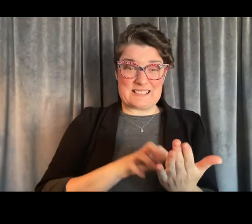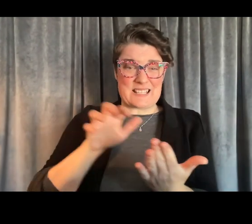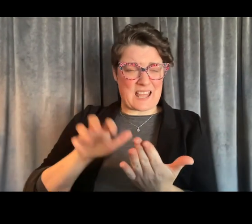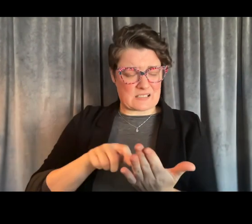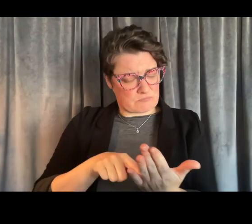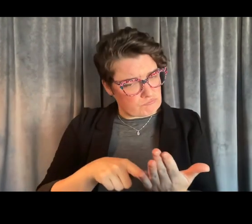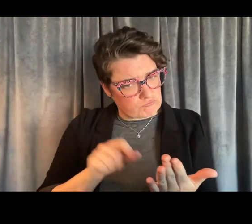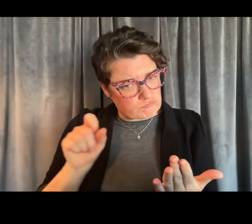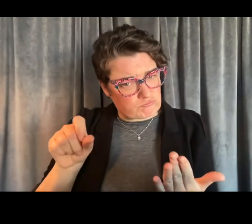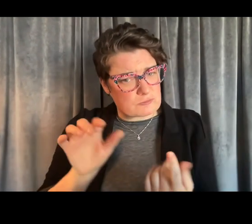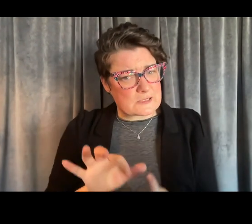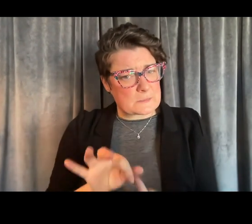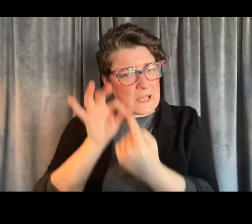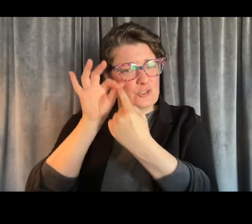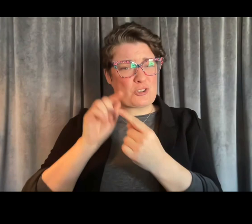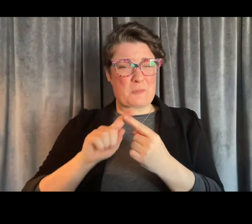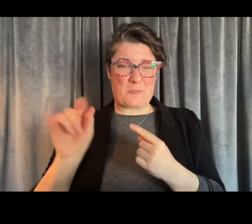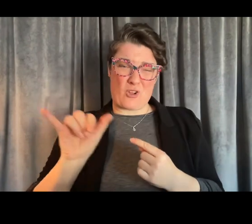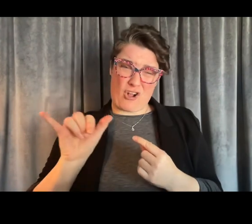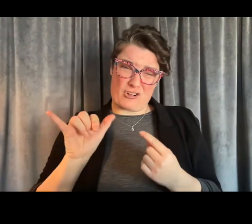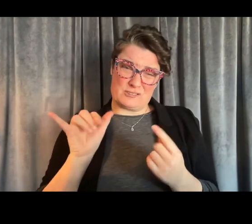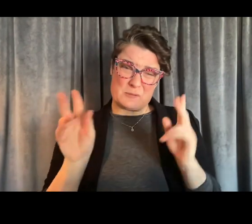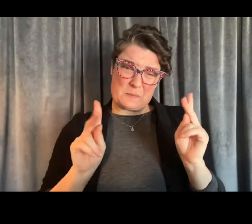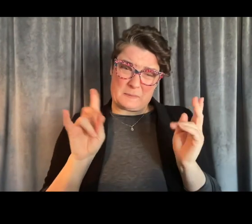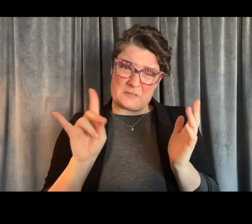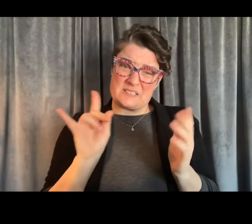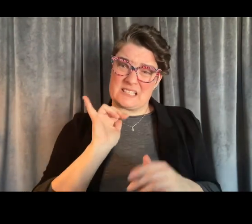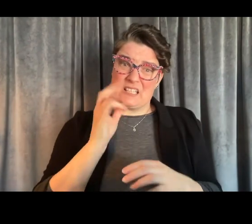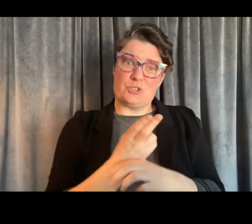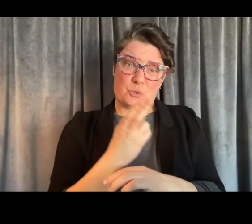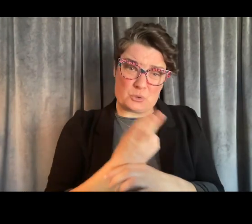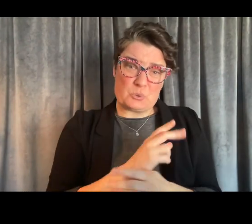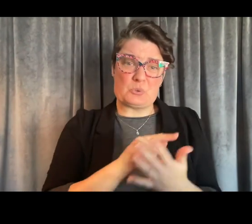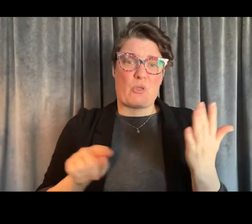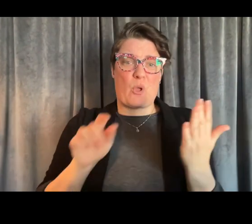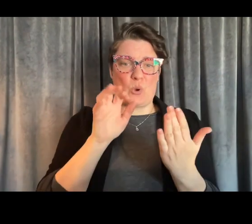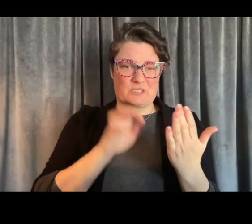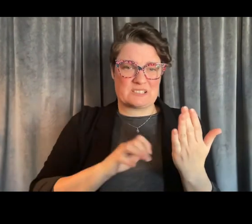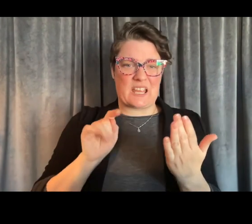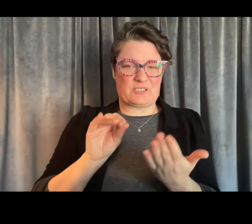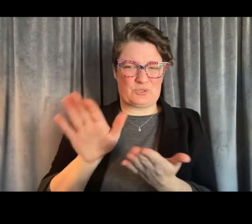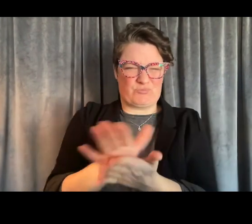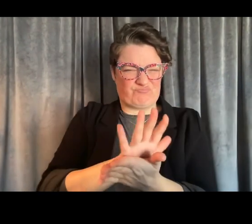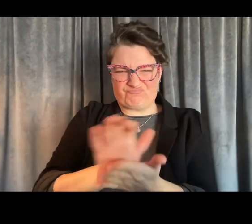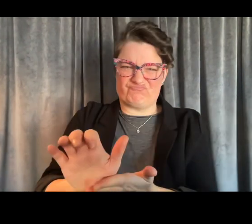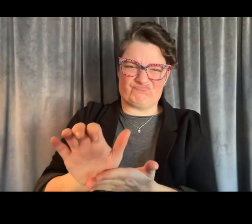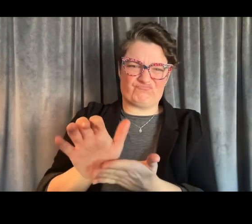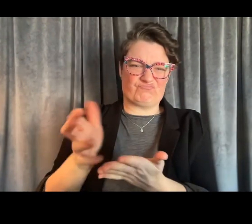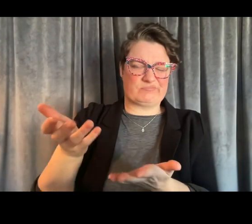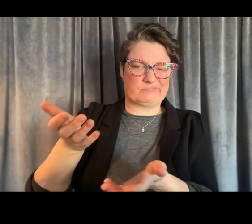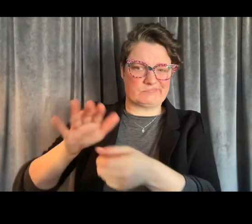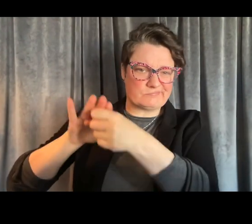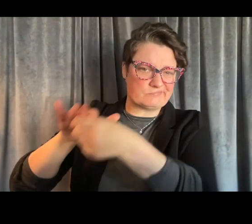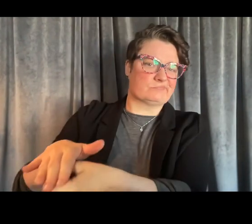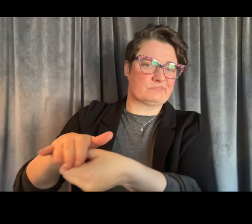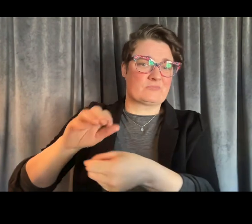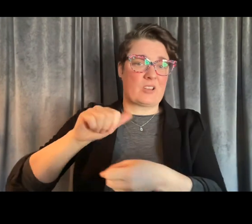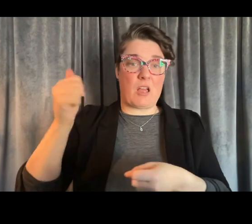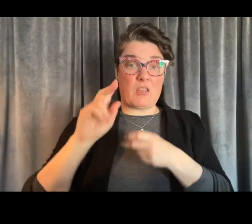But also those texts were used to kind of squash out this other type of worship and